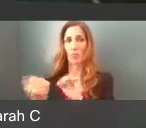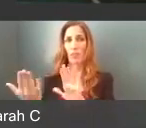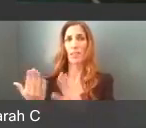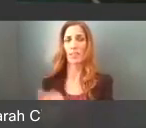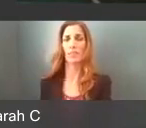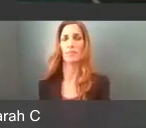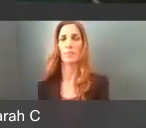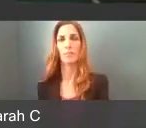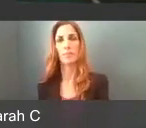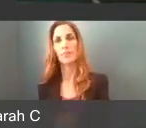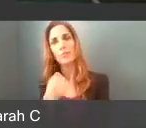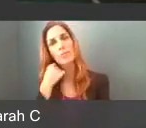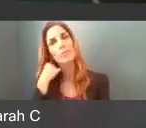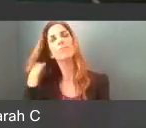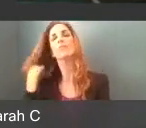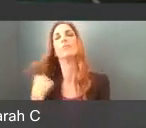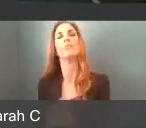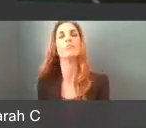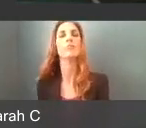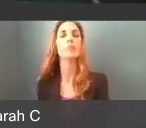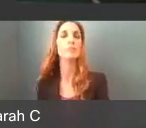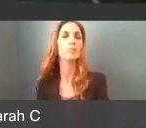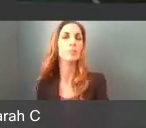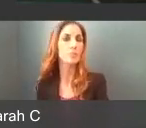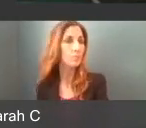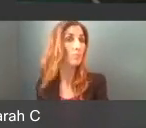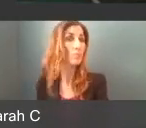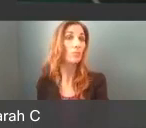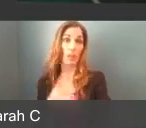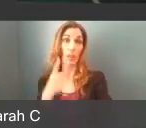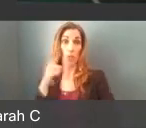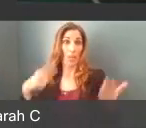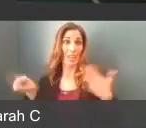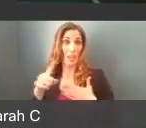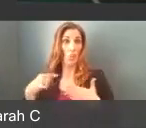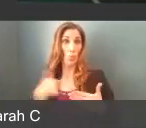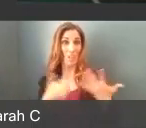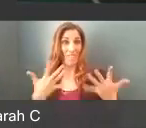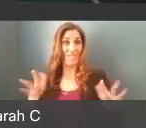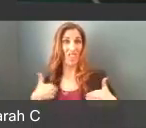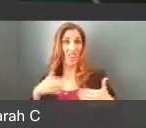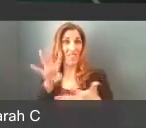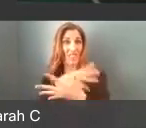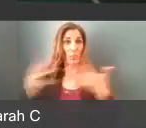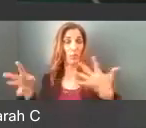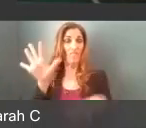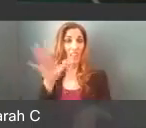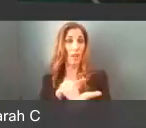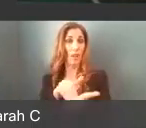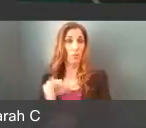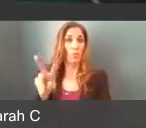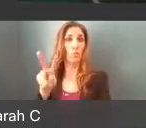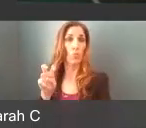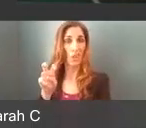[Commissioner Arkoosh] Yeah. So we had, for next week, 5,279 people scheduled to get their second dose